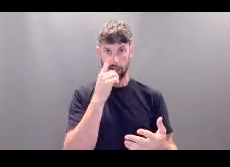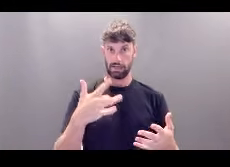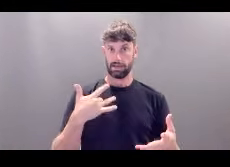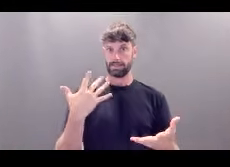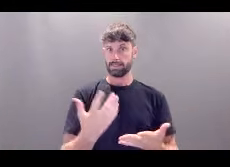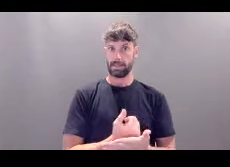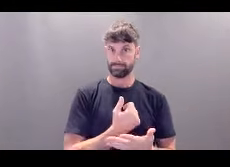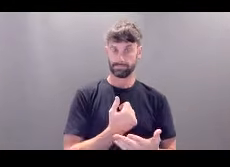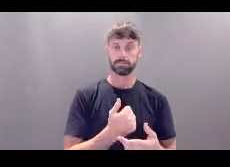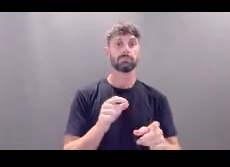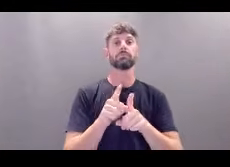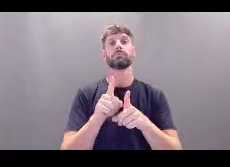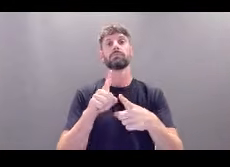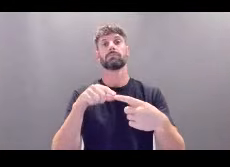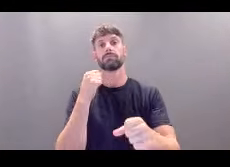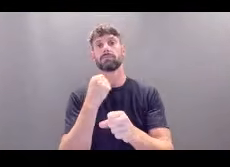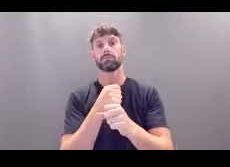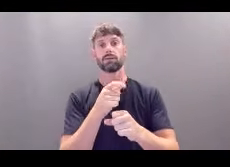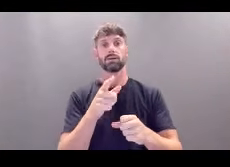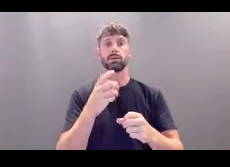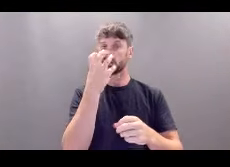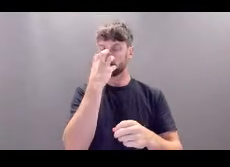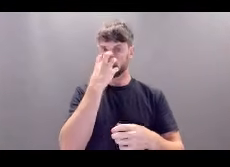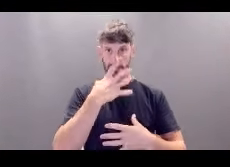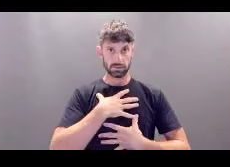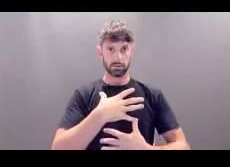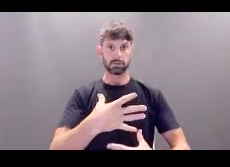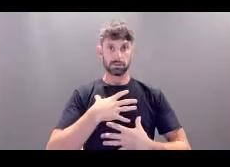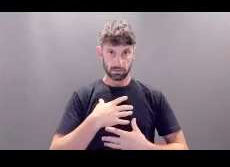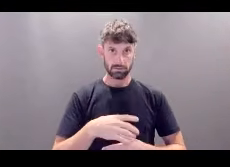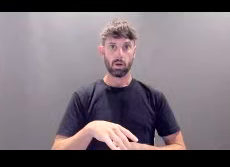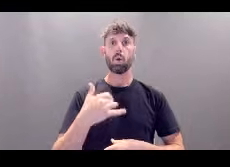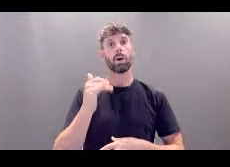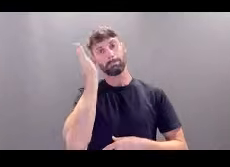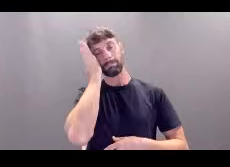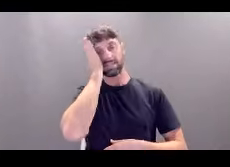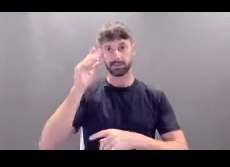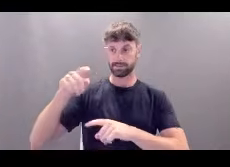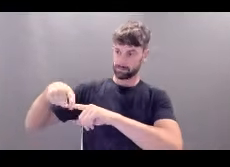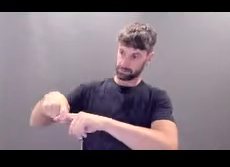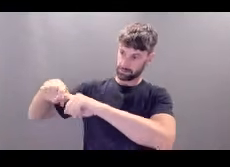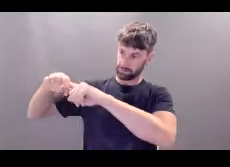For example, a ventilator, a transfer hoist or a powered wheelchair.